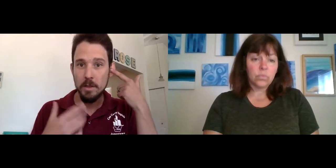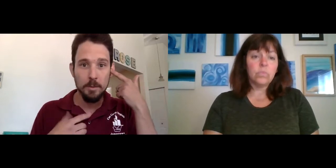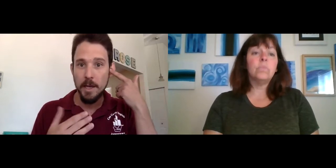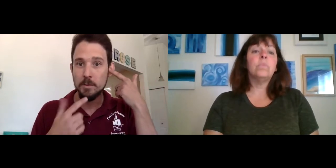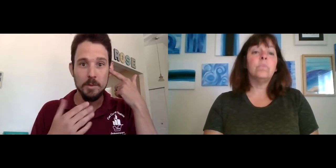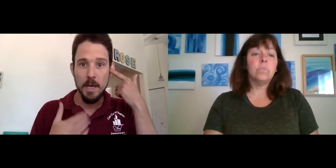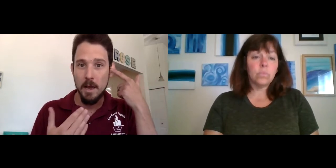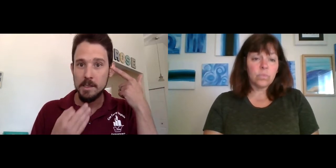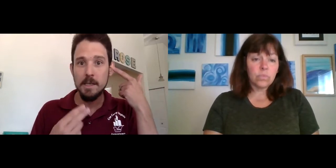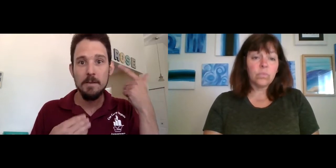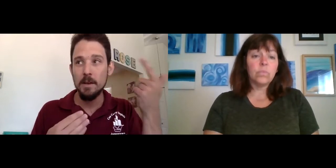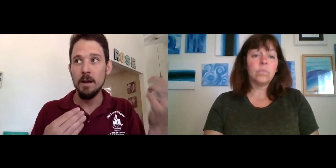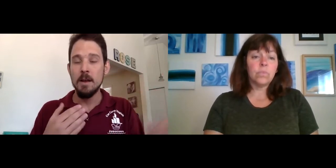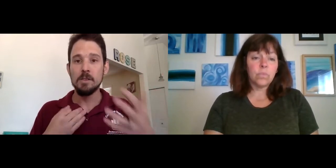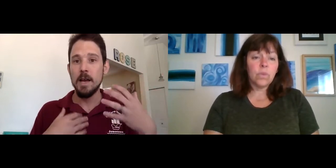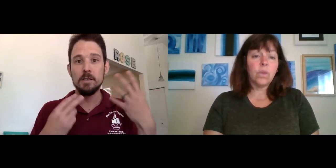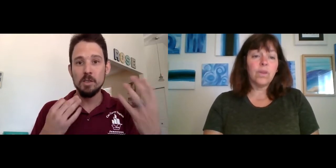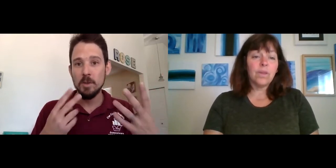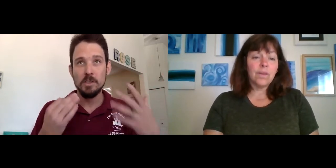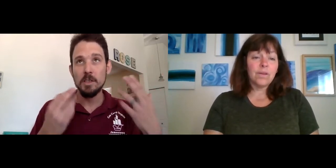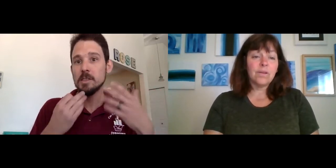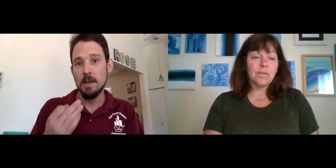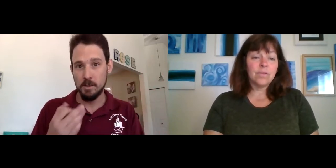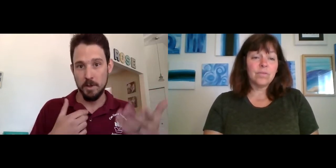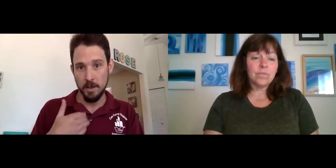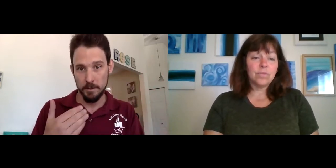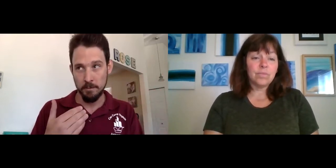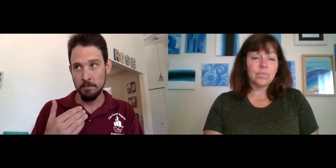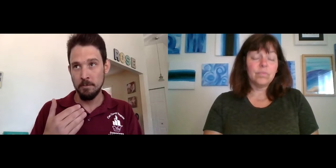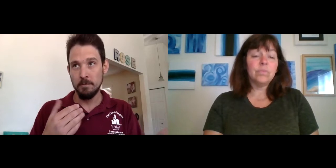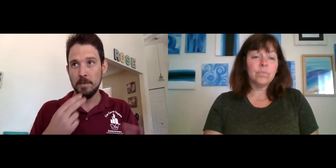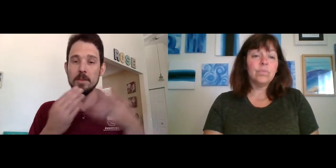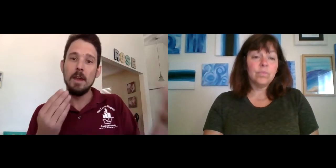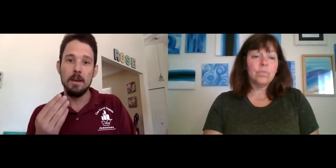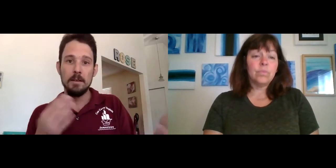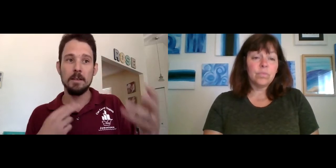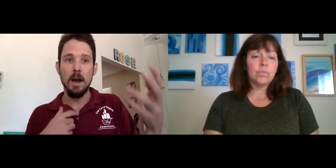cochlear implant since I was seven and had so much success with that but then in